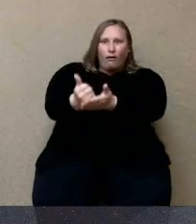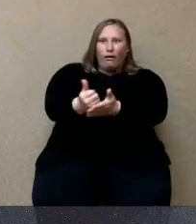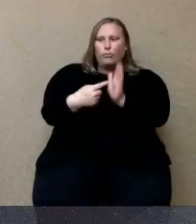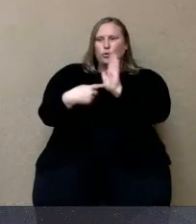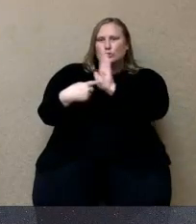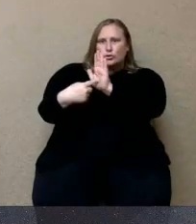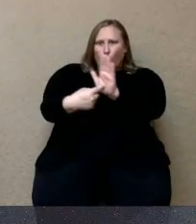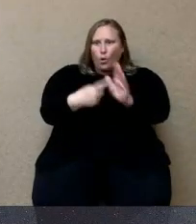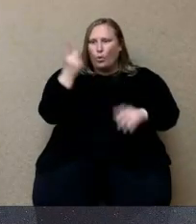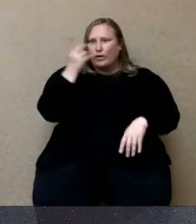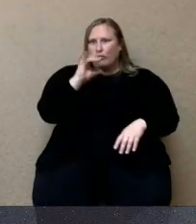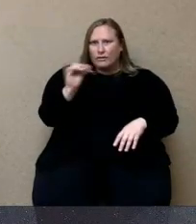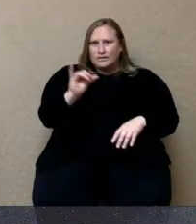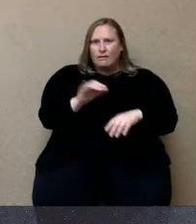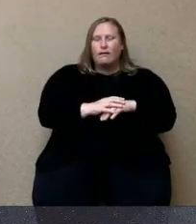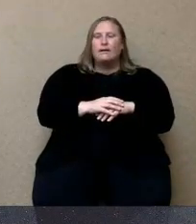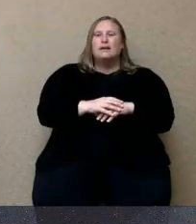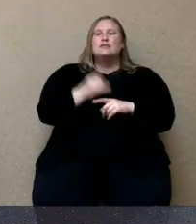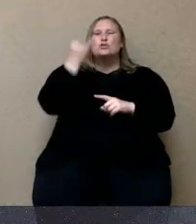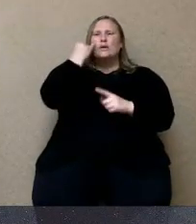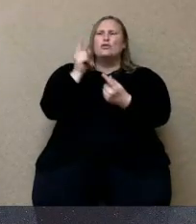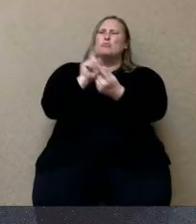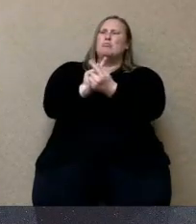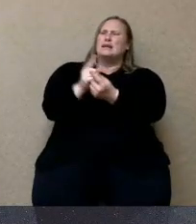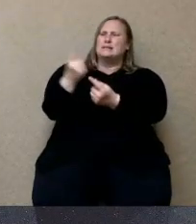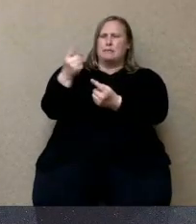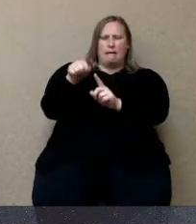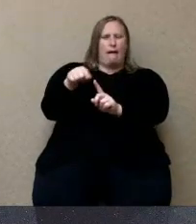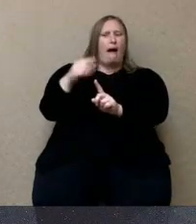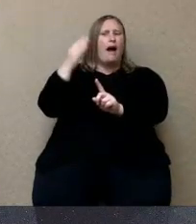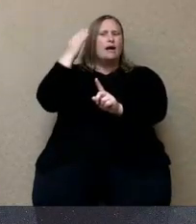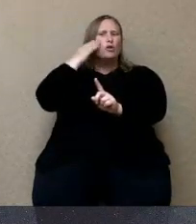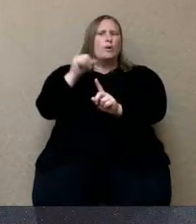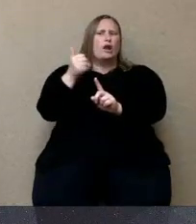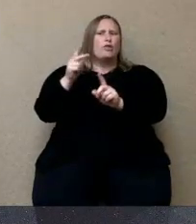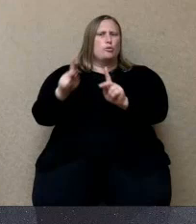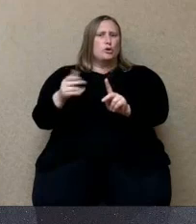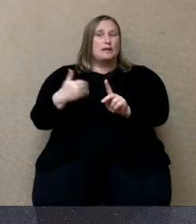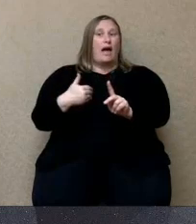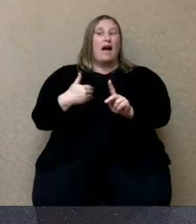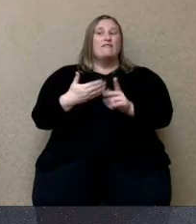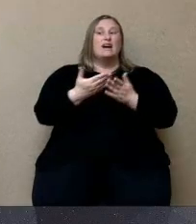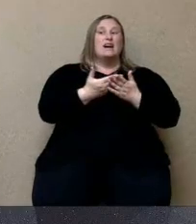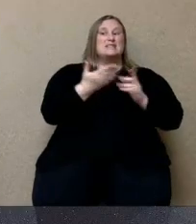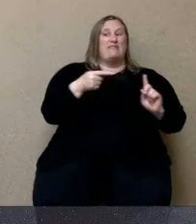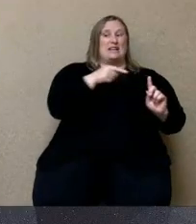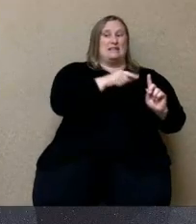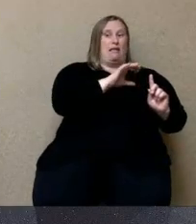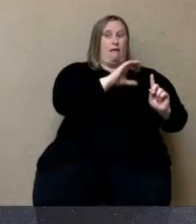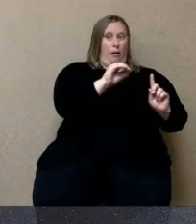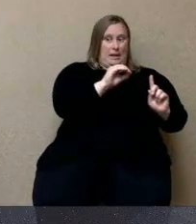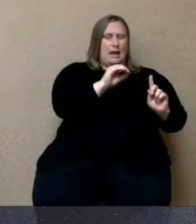So, if you meet somebody and you're like, I know somebody else who has a device by this company and I just want to see